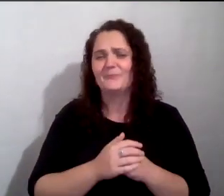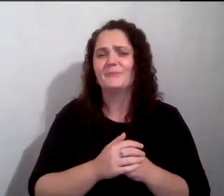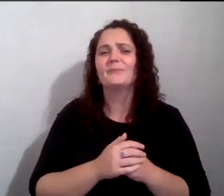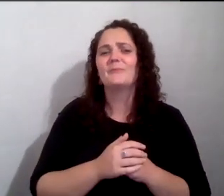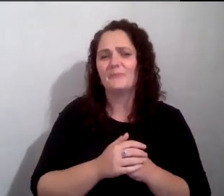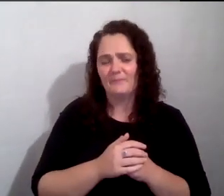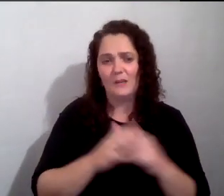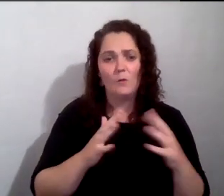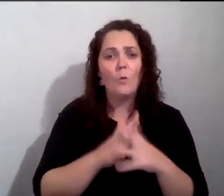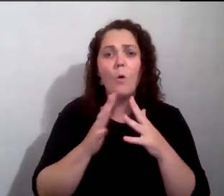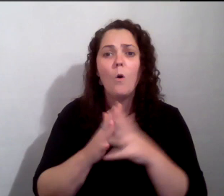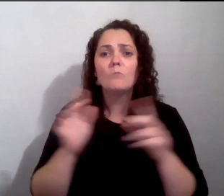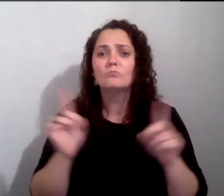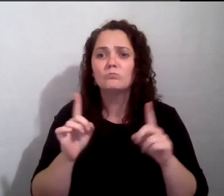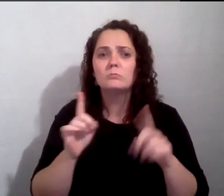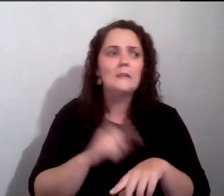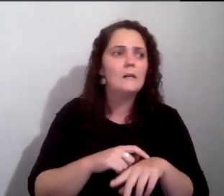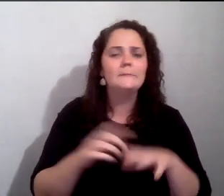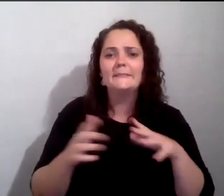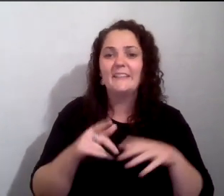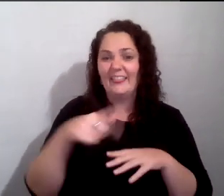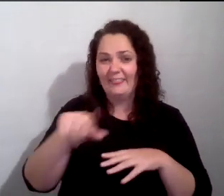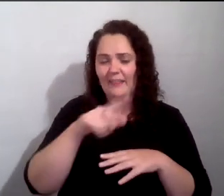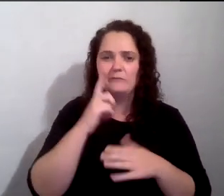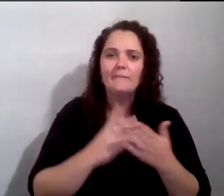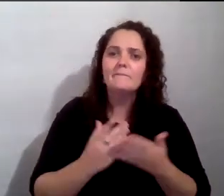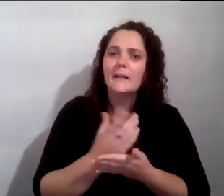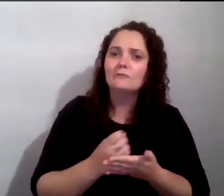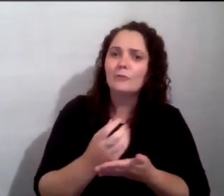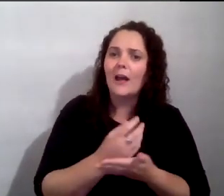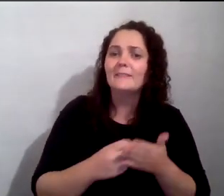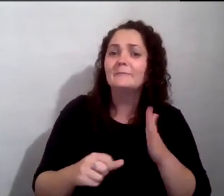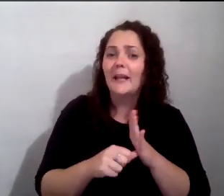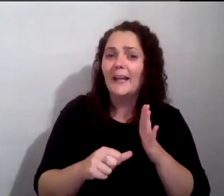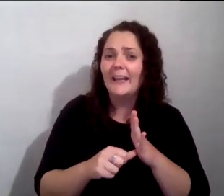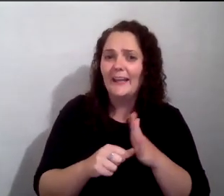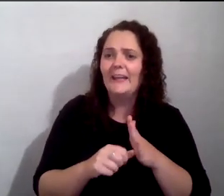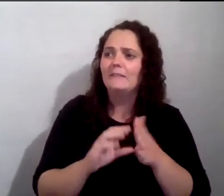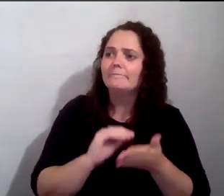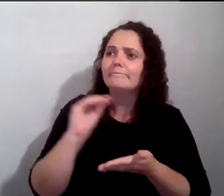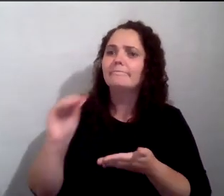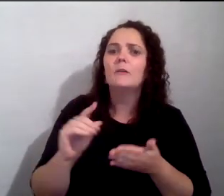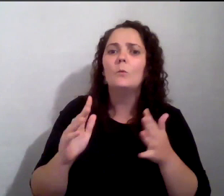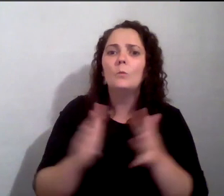they're making objects to fundraise for the war effort, they're doing enormous amounts of volunteering including